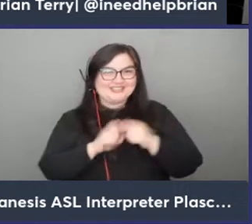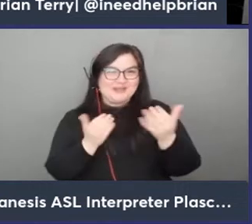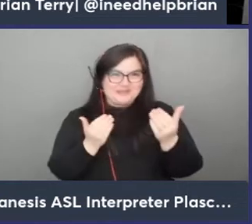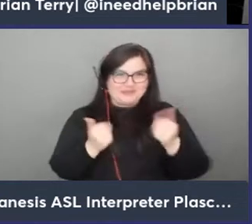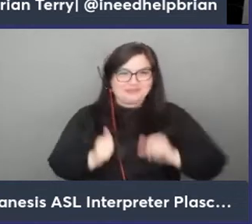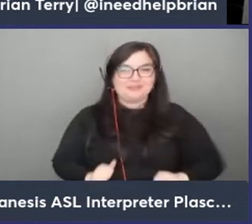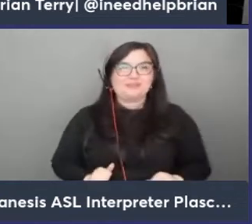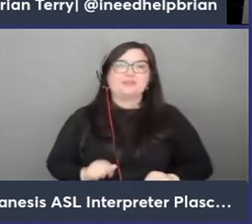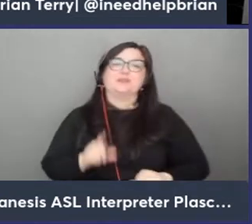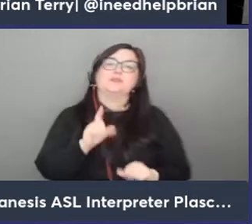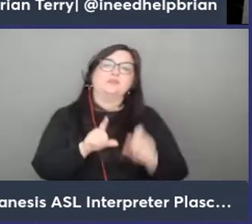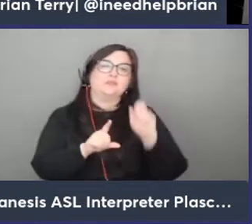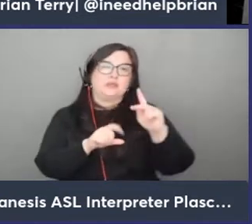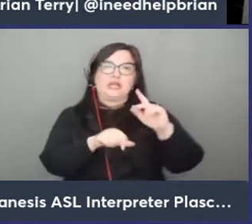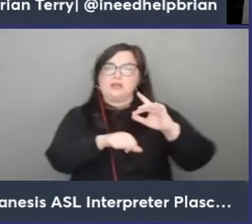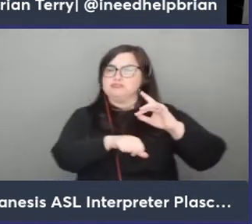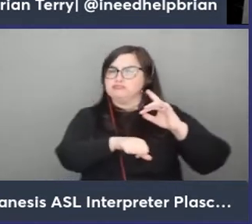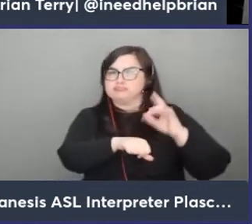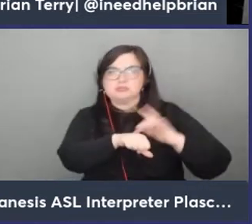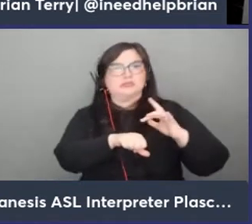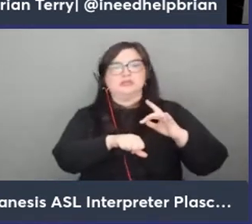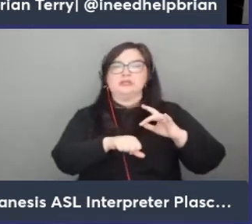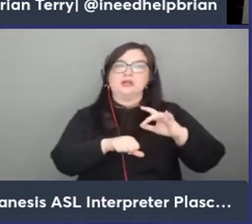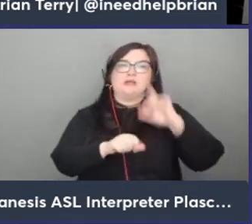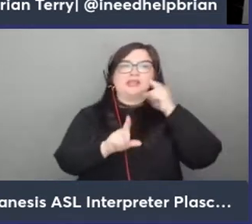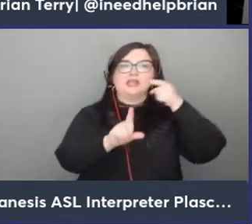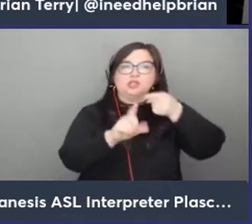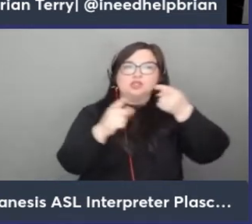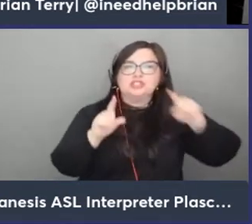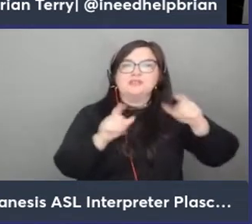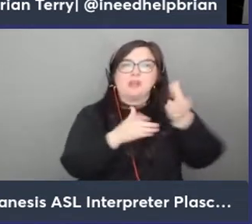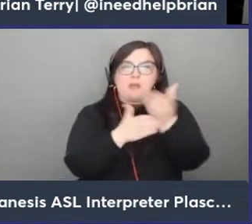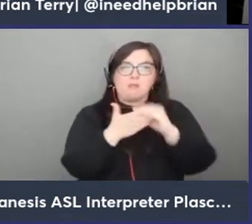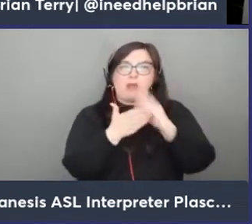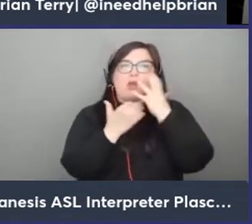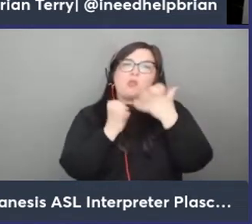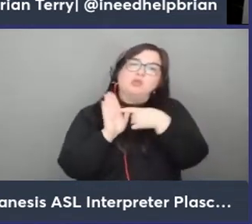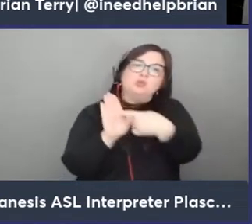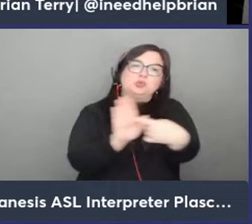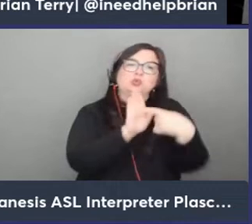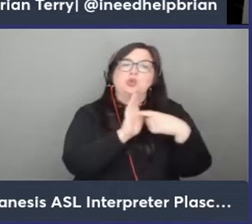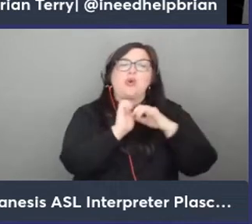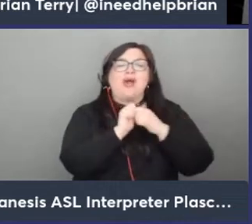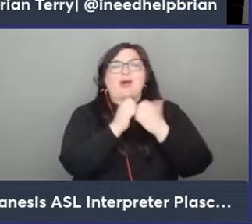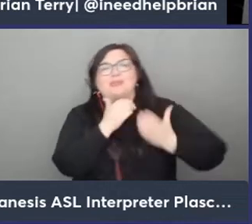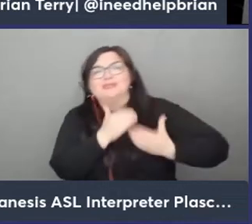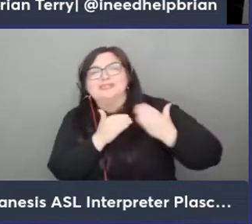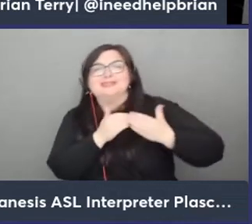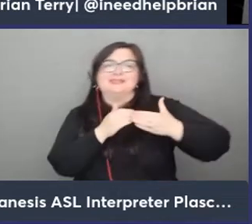So I wanted to touch on the achievements part of it. I wanted to show how easy and quick it is for us